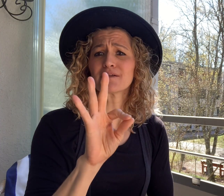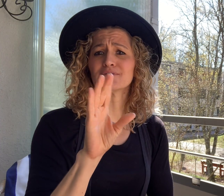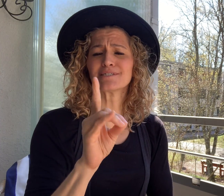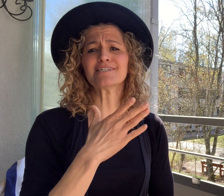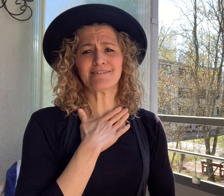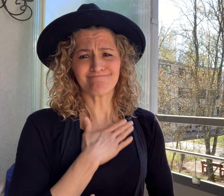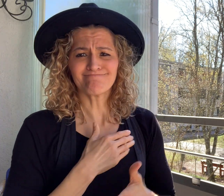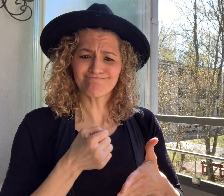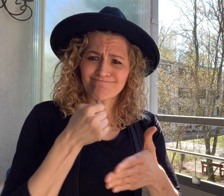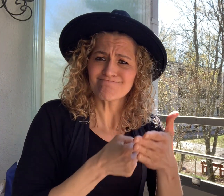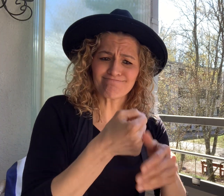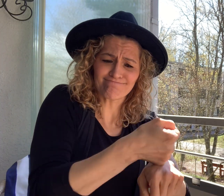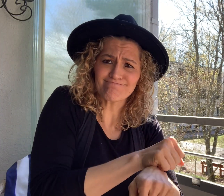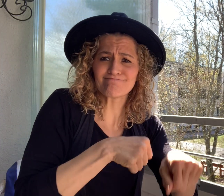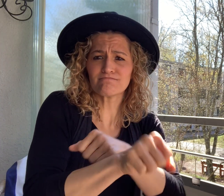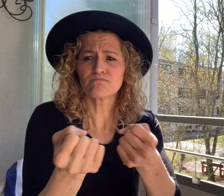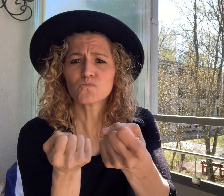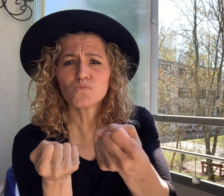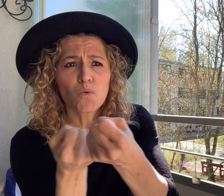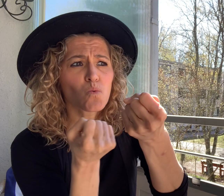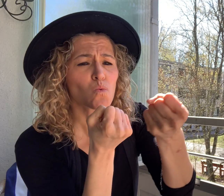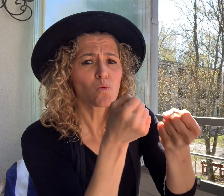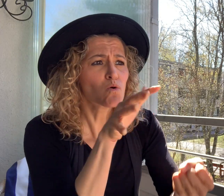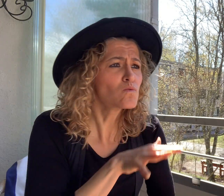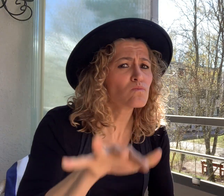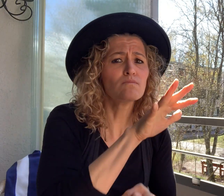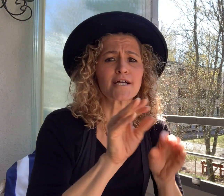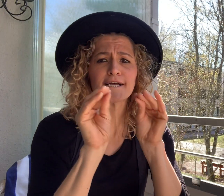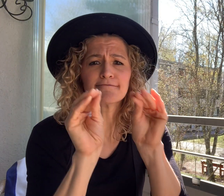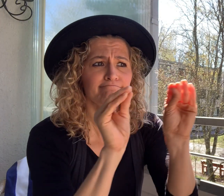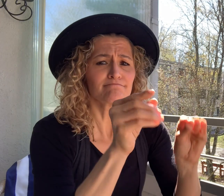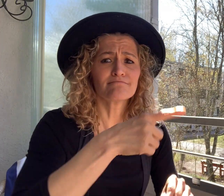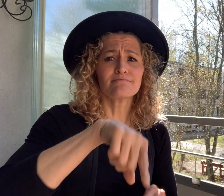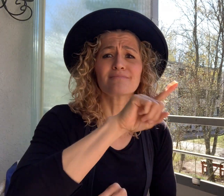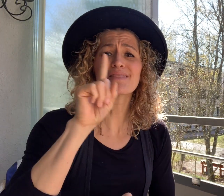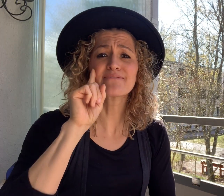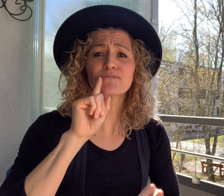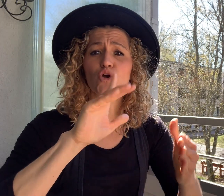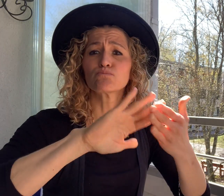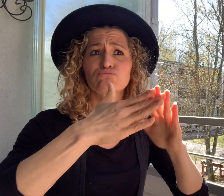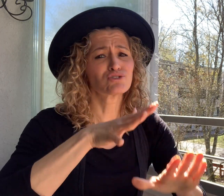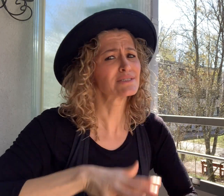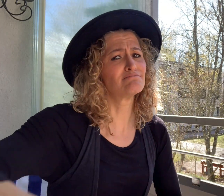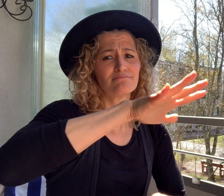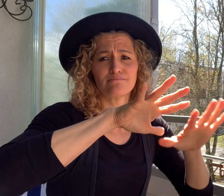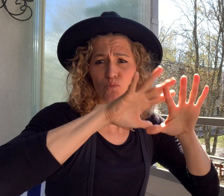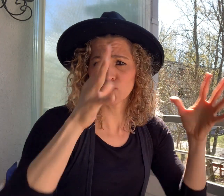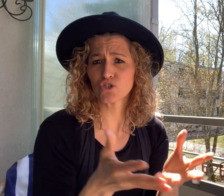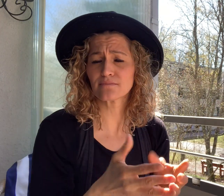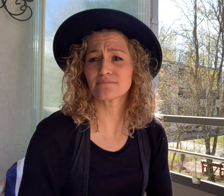to support and educate Deaf communities.